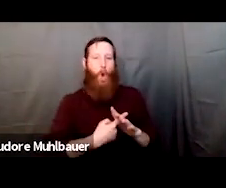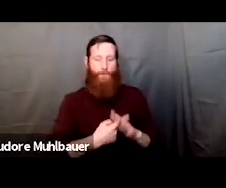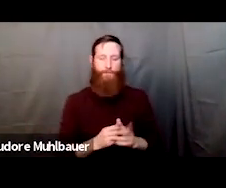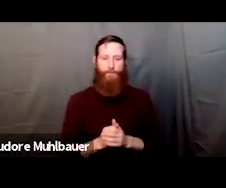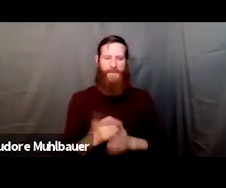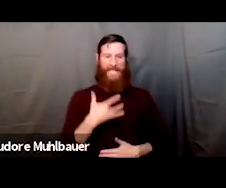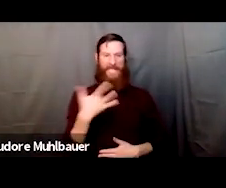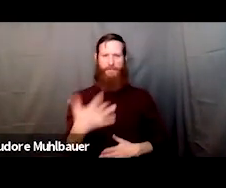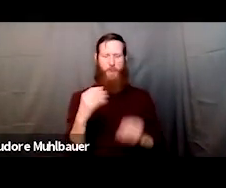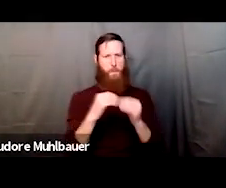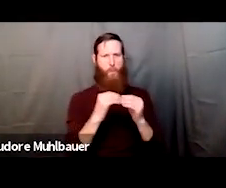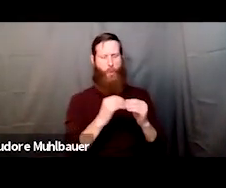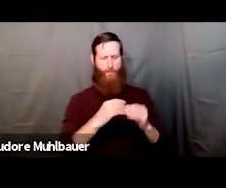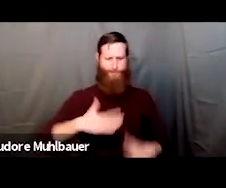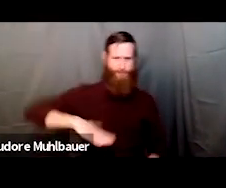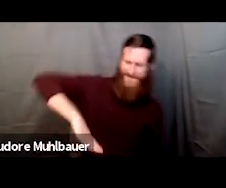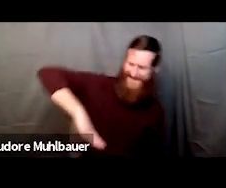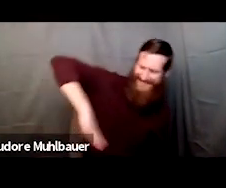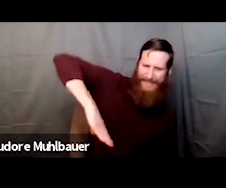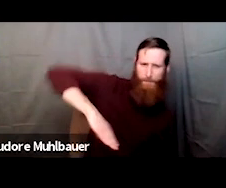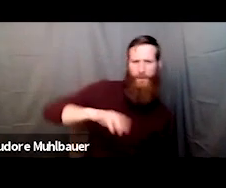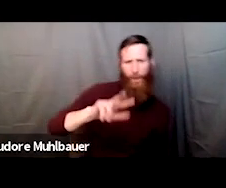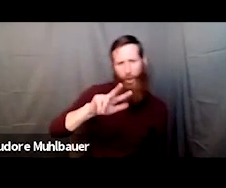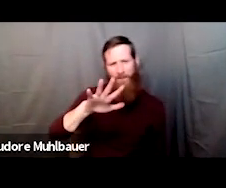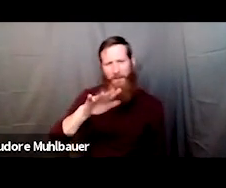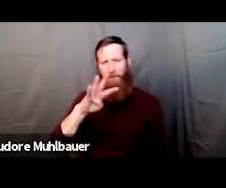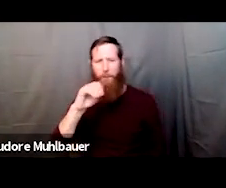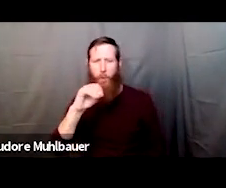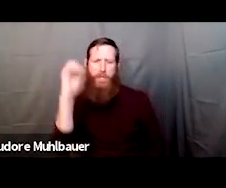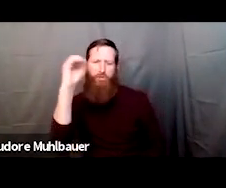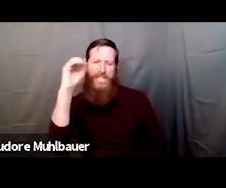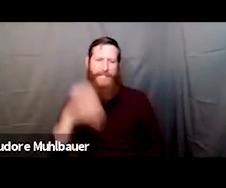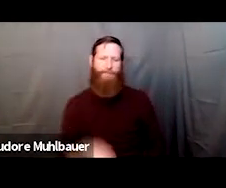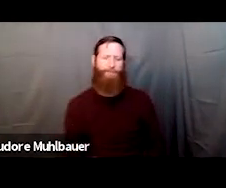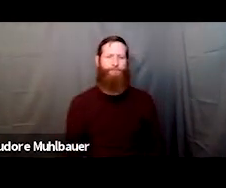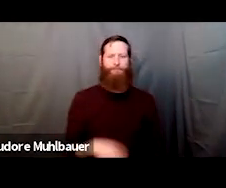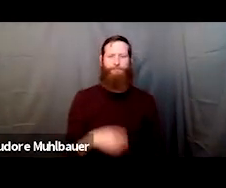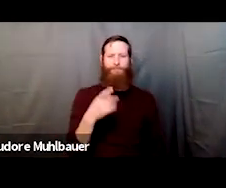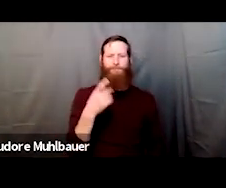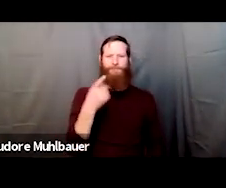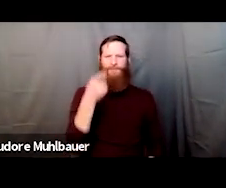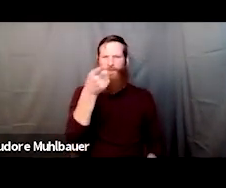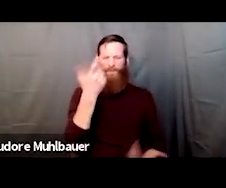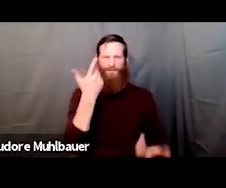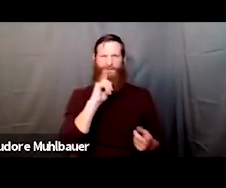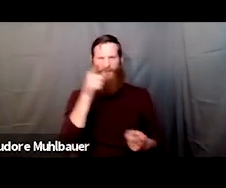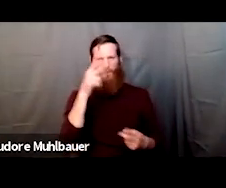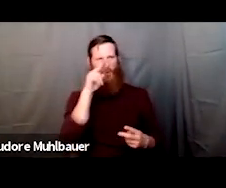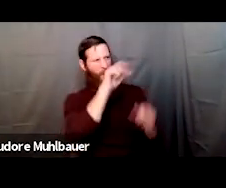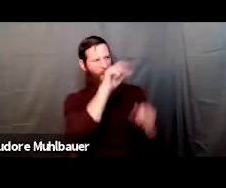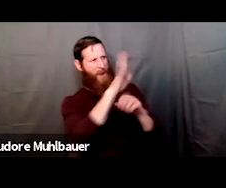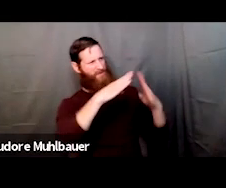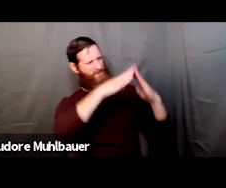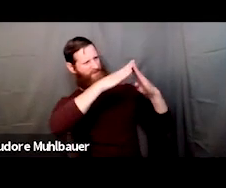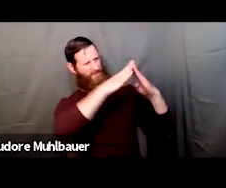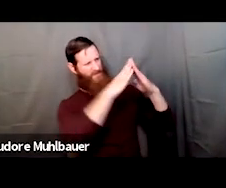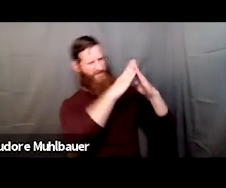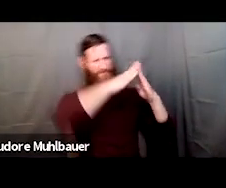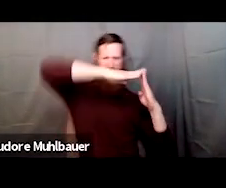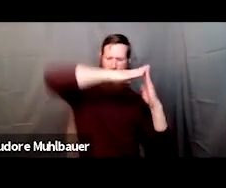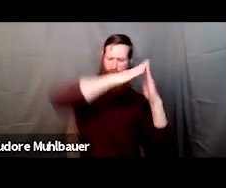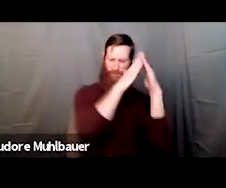Again, this tends to be steep terrain, about 30-45 degrees and if you are not sued to thinking about terrain in general in terms of degrees